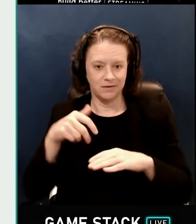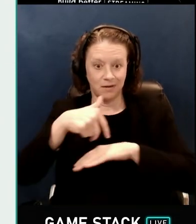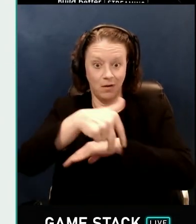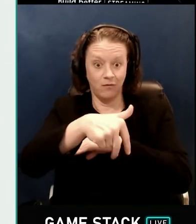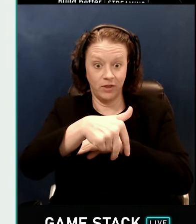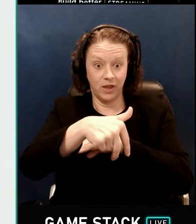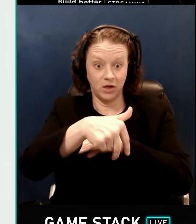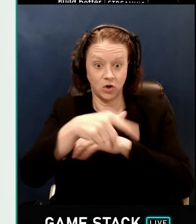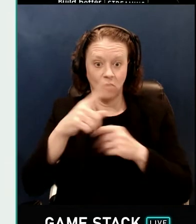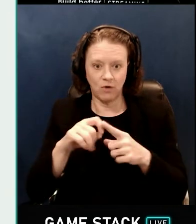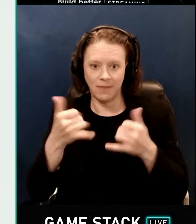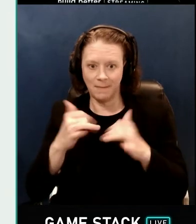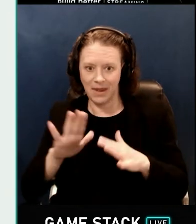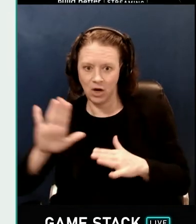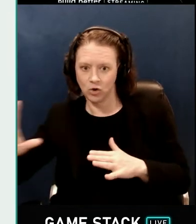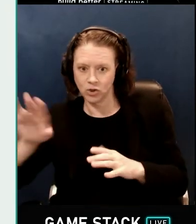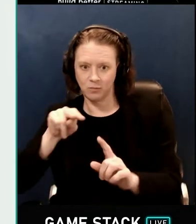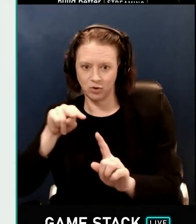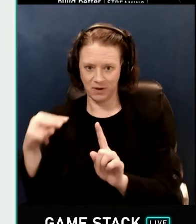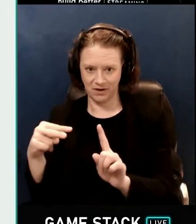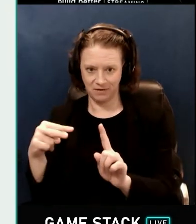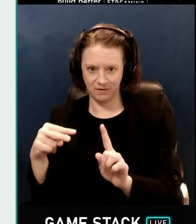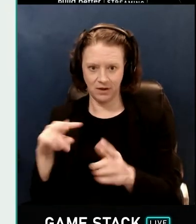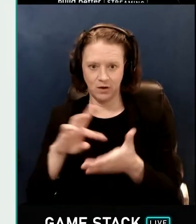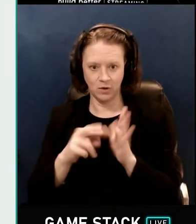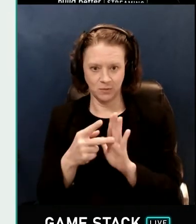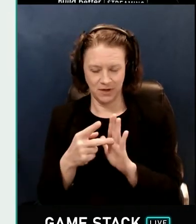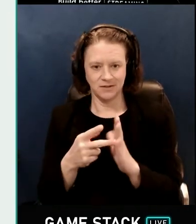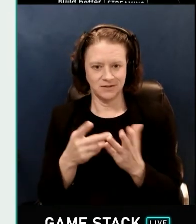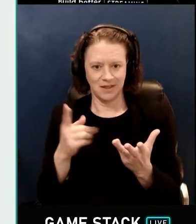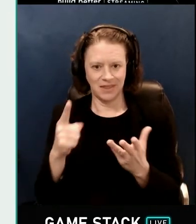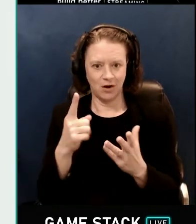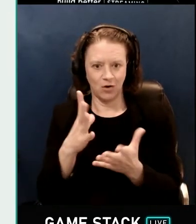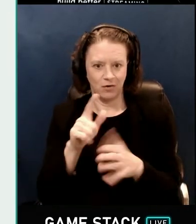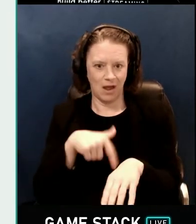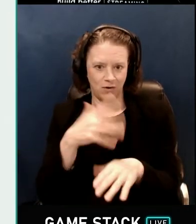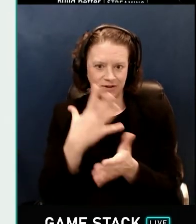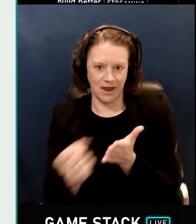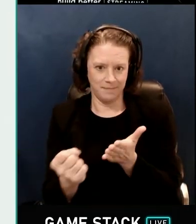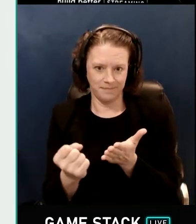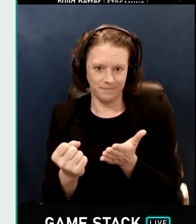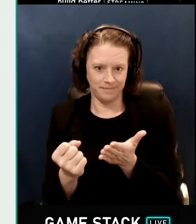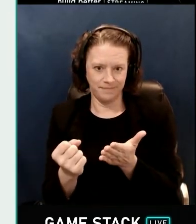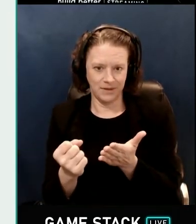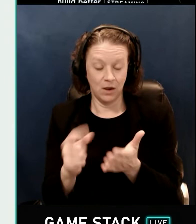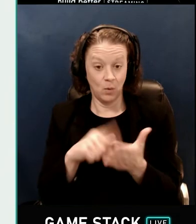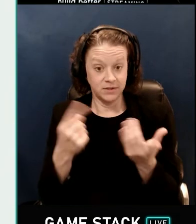which is to say, they’re out of time and what's happening on this frame, and every frame, is that